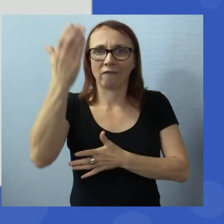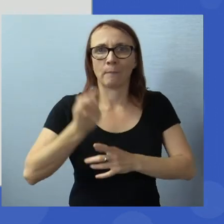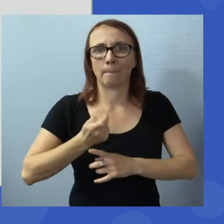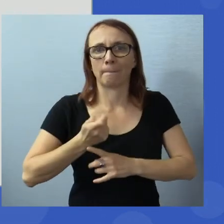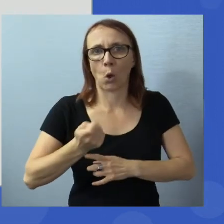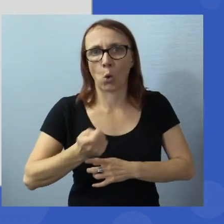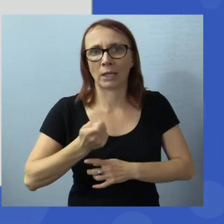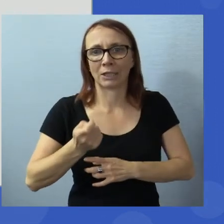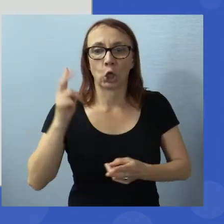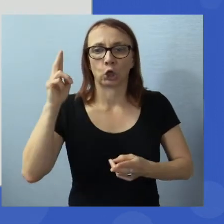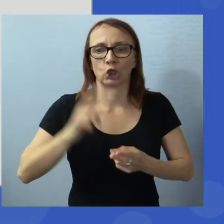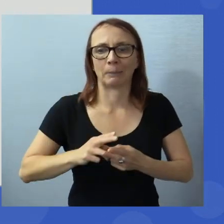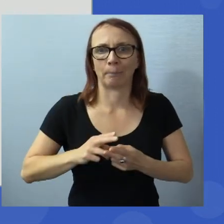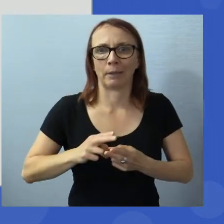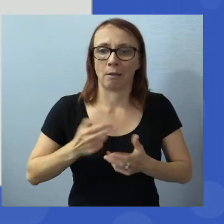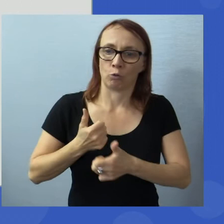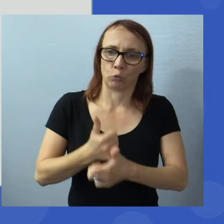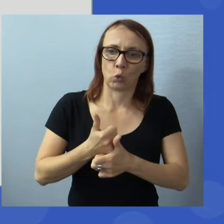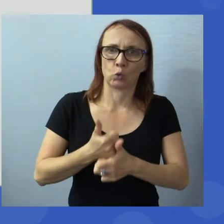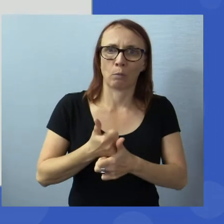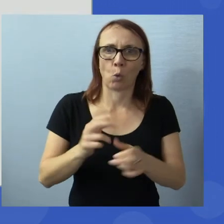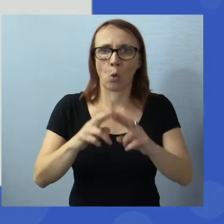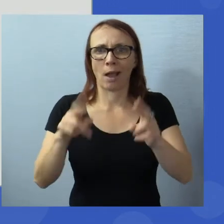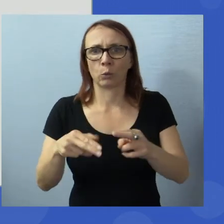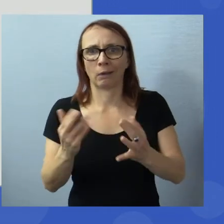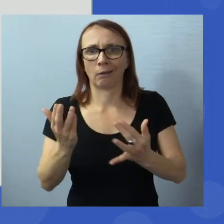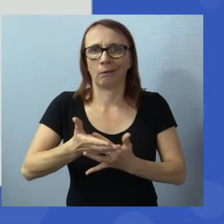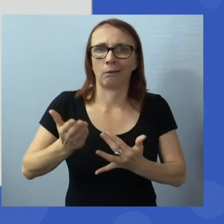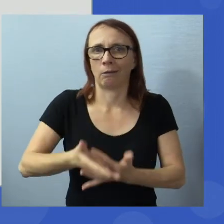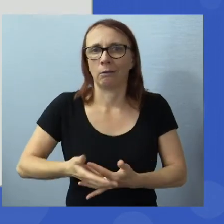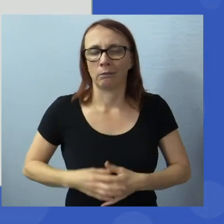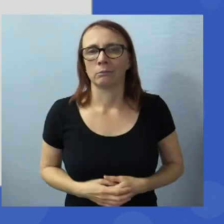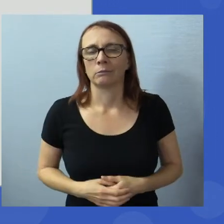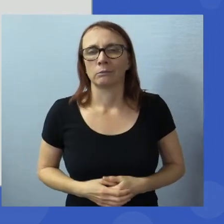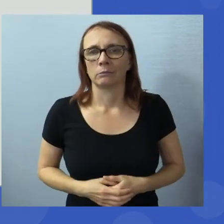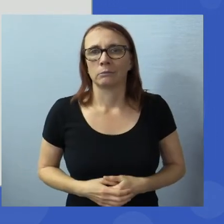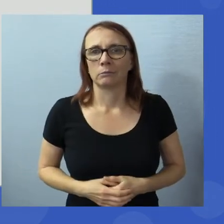to support the access to the housing ladder again we're just trying to test